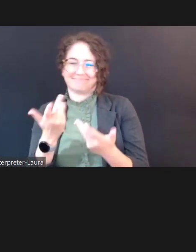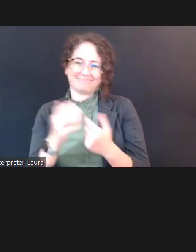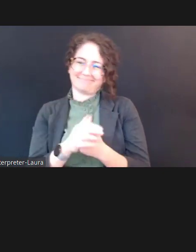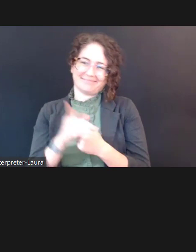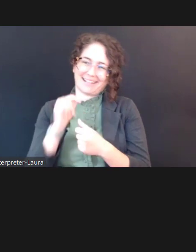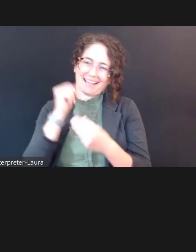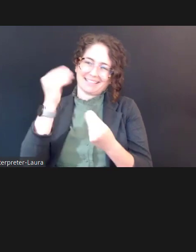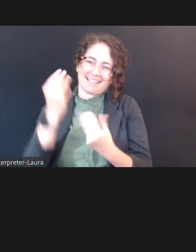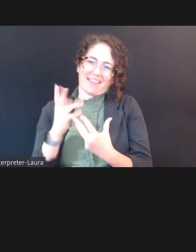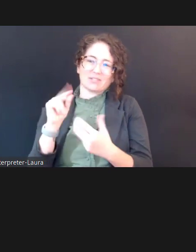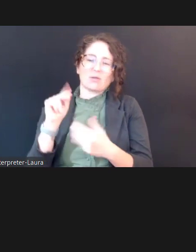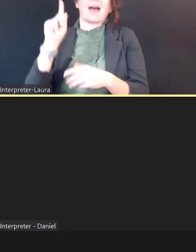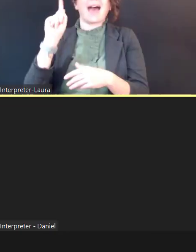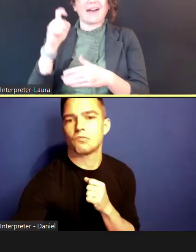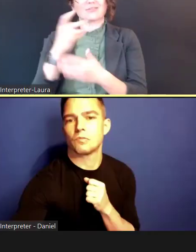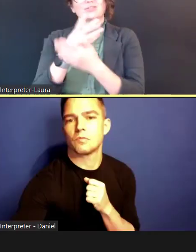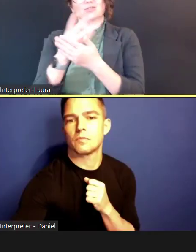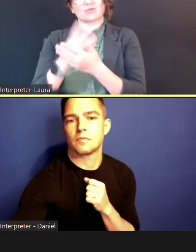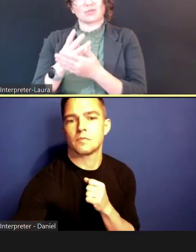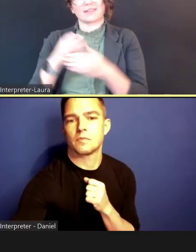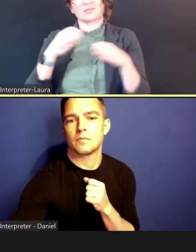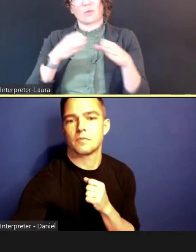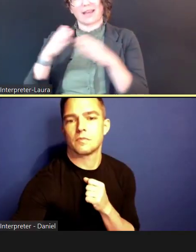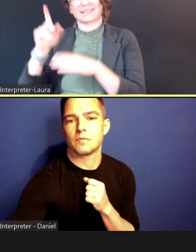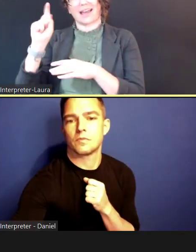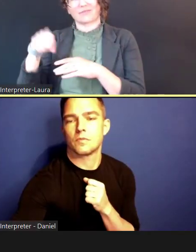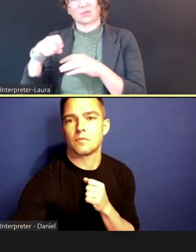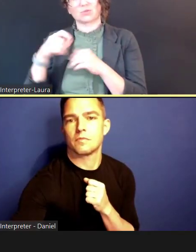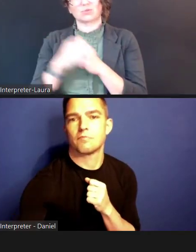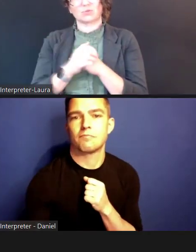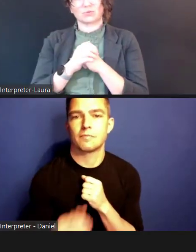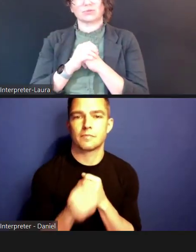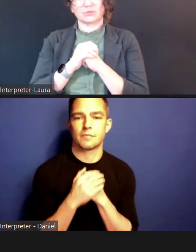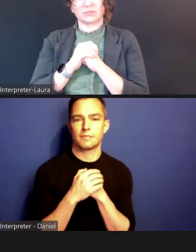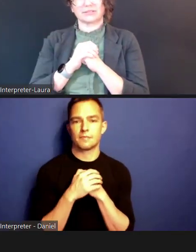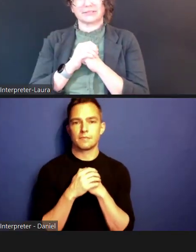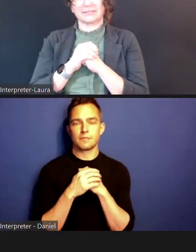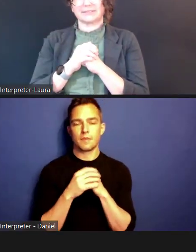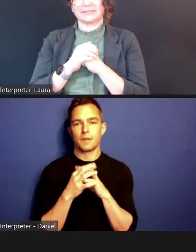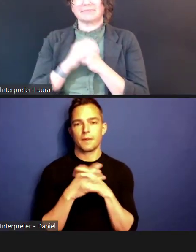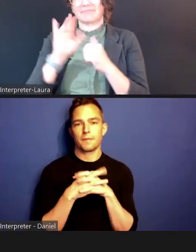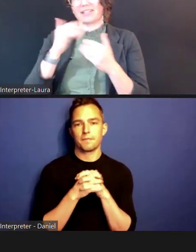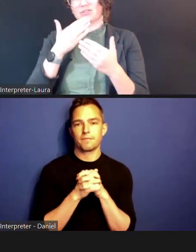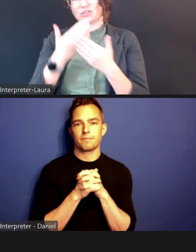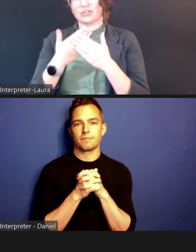So, that's a good statistic to be aware of.